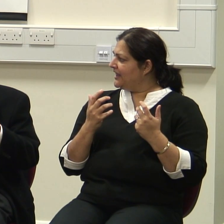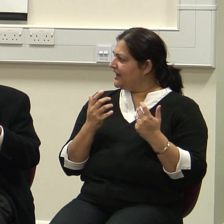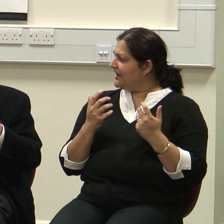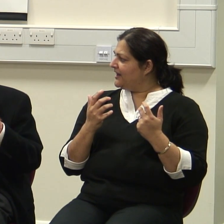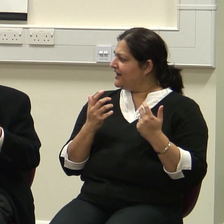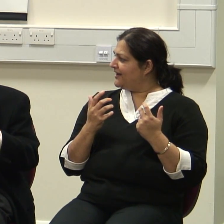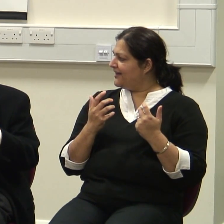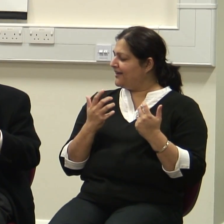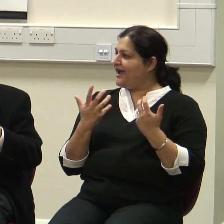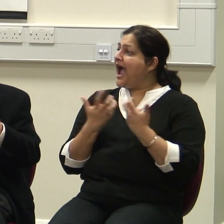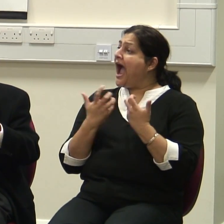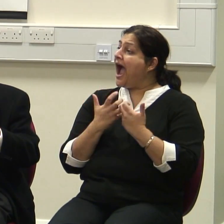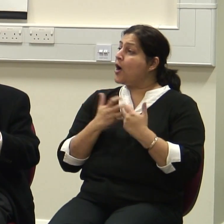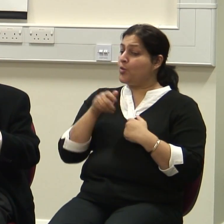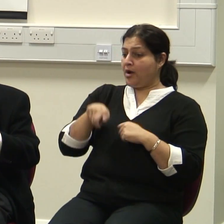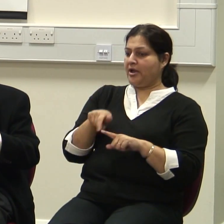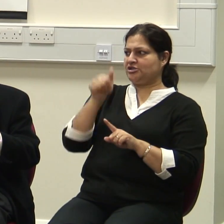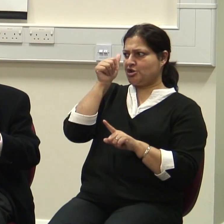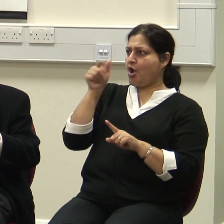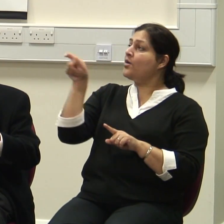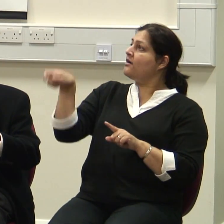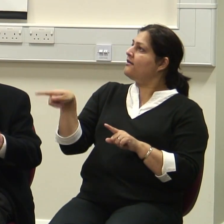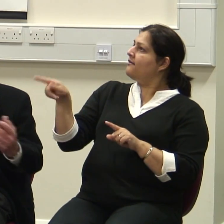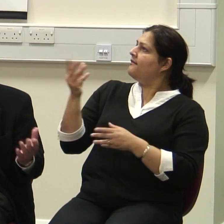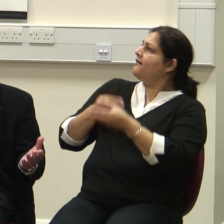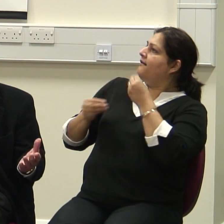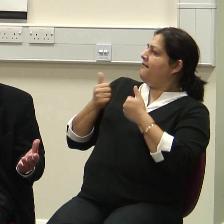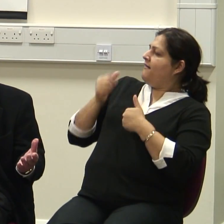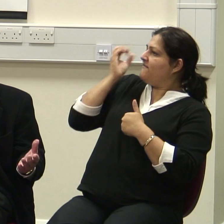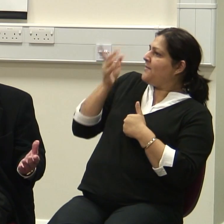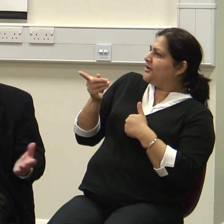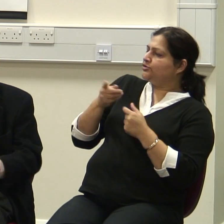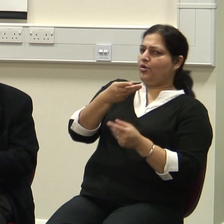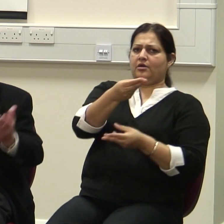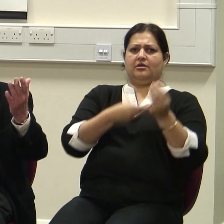who is out to inform you or misinform you?”. I have been attacked – not anymore, I'm